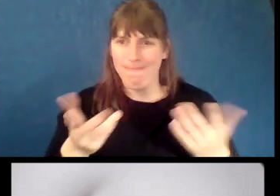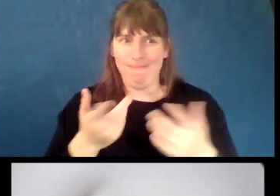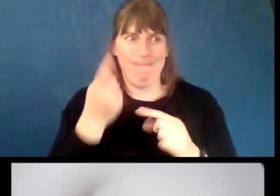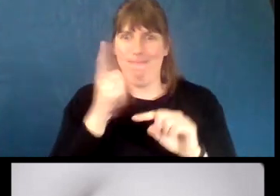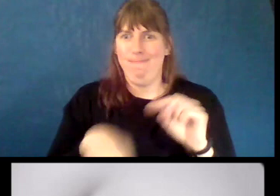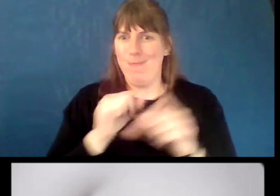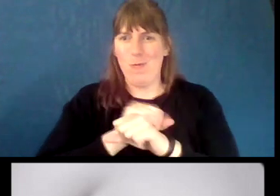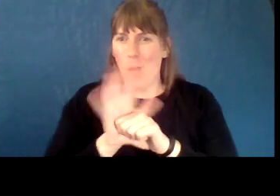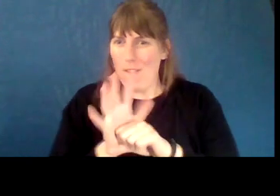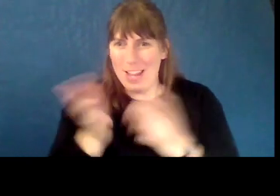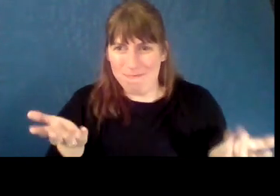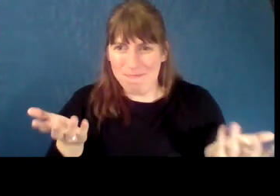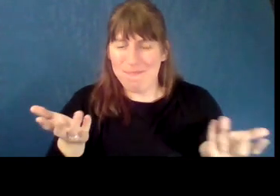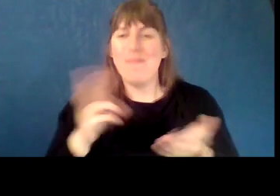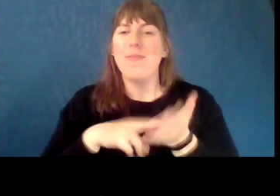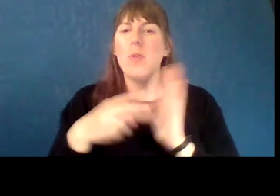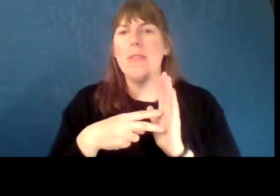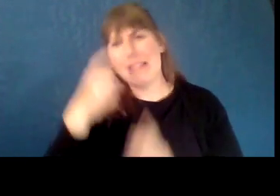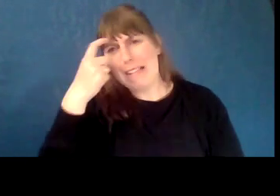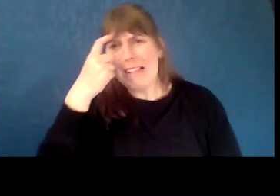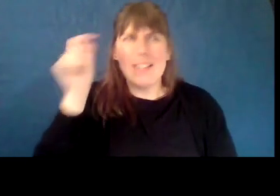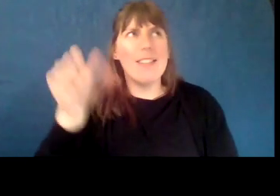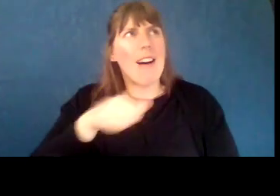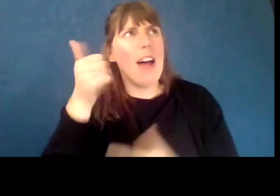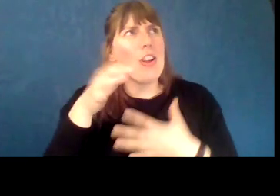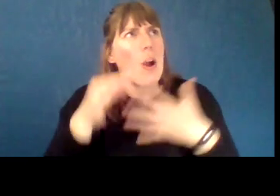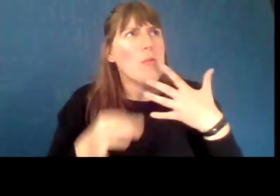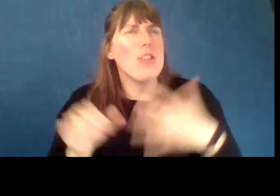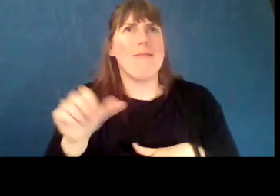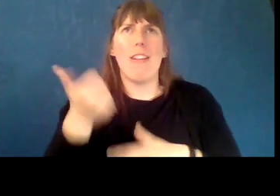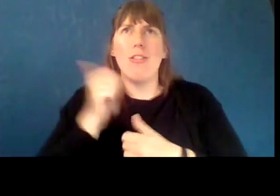now, we have to think of other ways to create, to put our presence in the space,